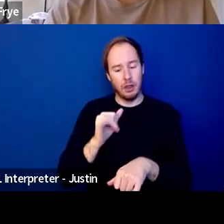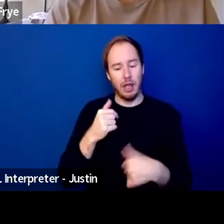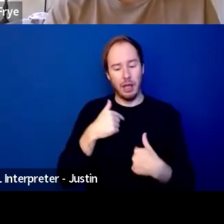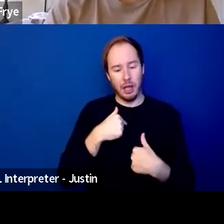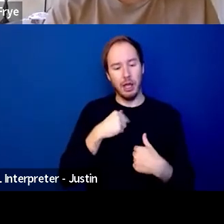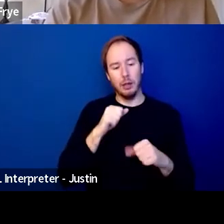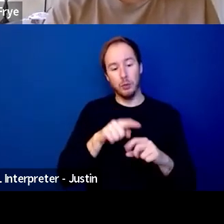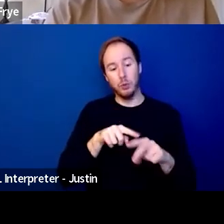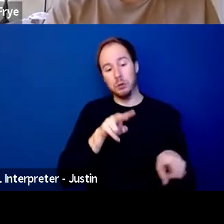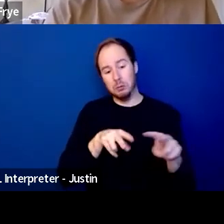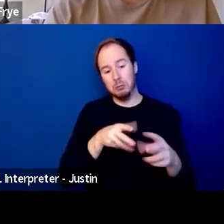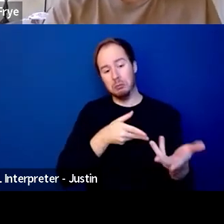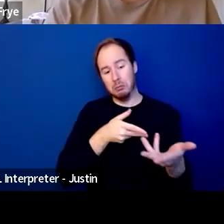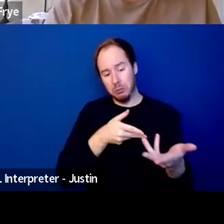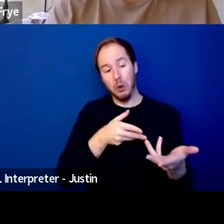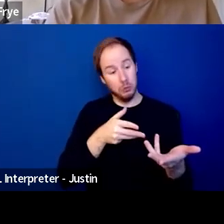to get them connected to someone else